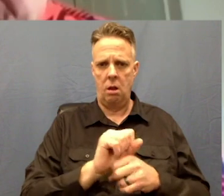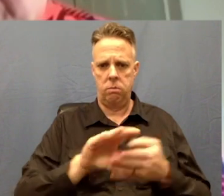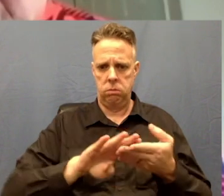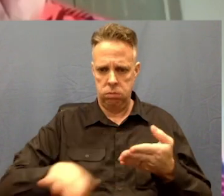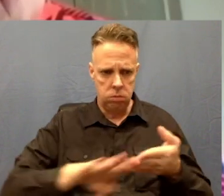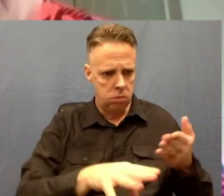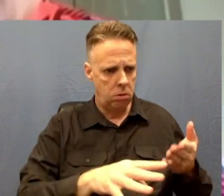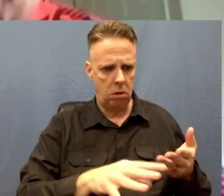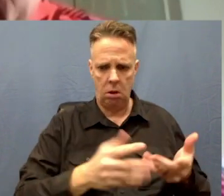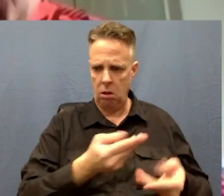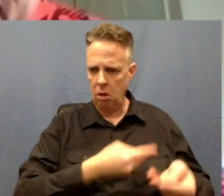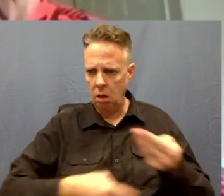FILE UNEMPLOYMENT. WE HAVE COMMON CHALLENGES, JUST